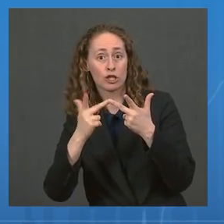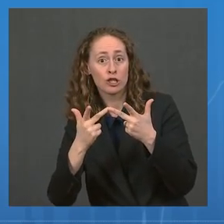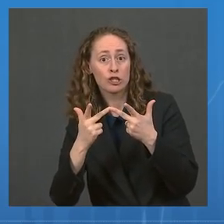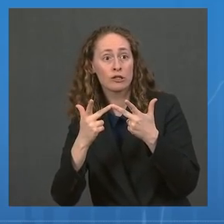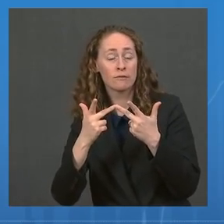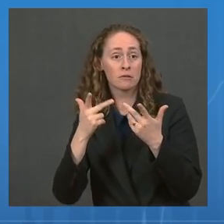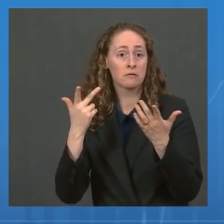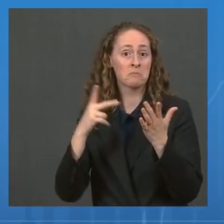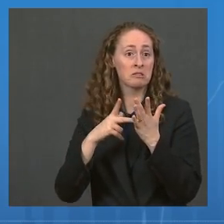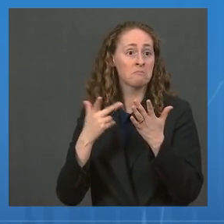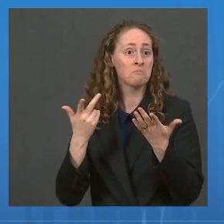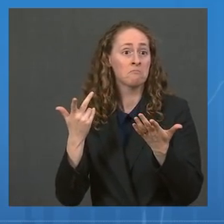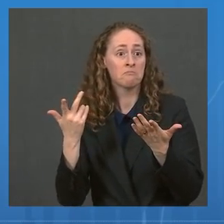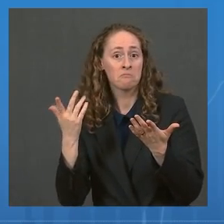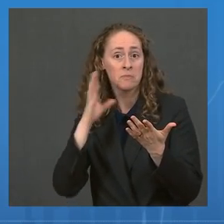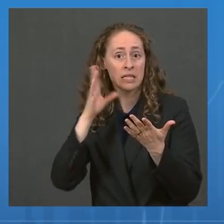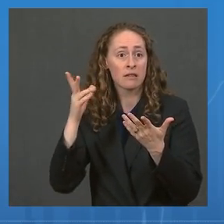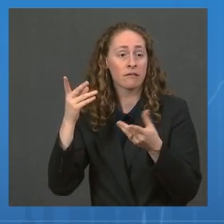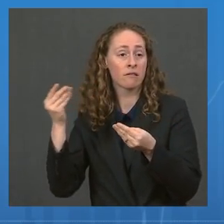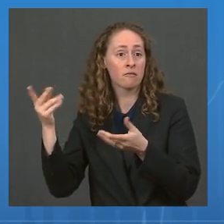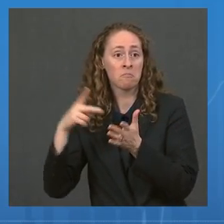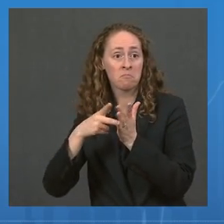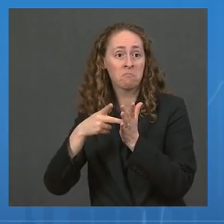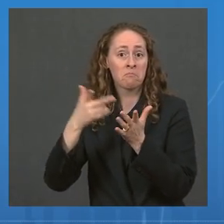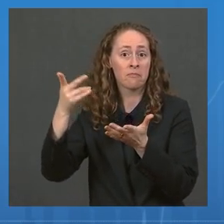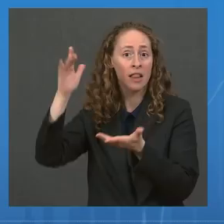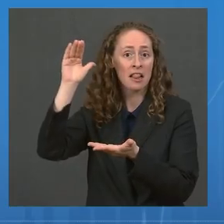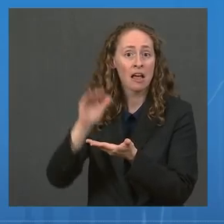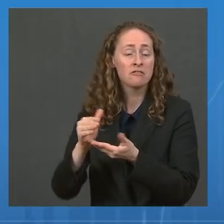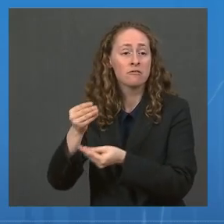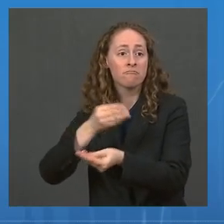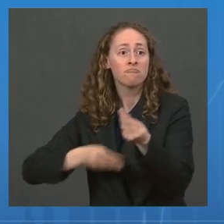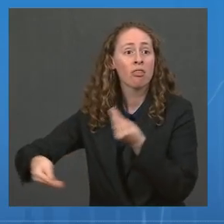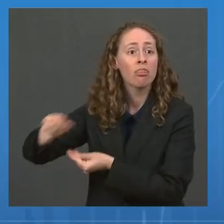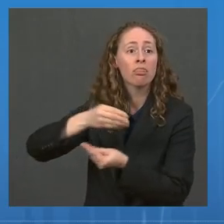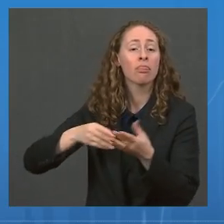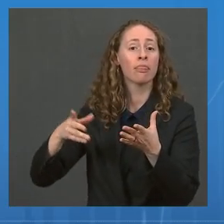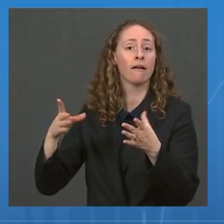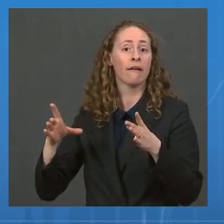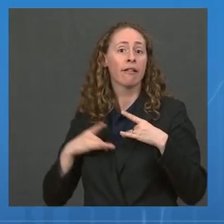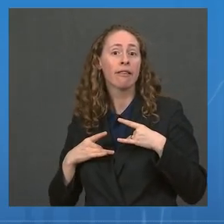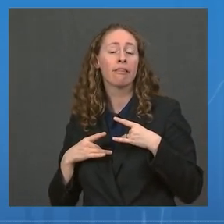especially in the context of the Delta variant. Obviously, we recognize